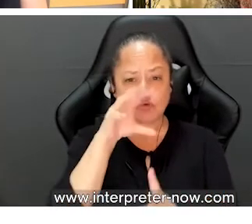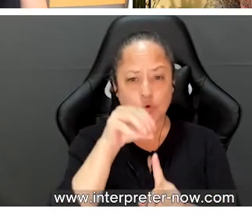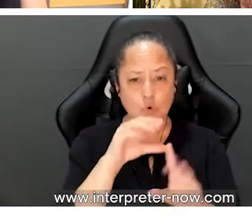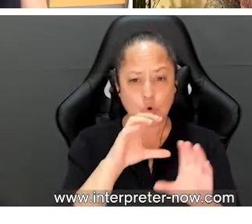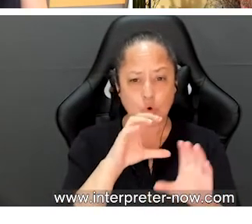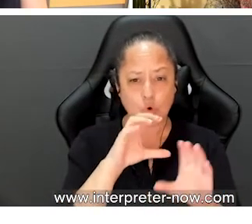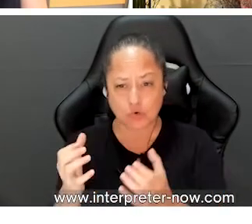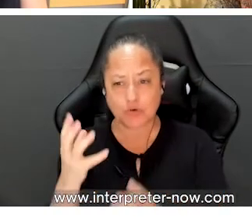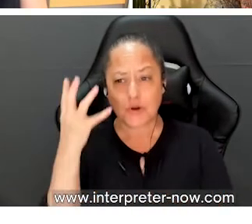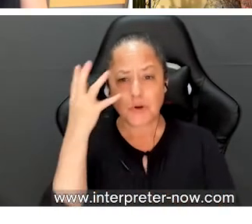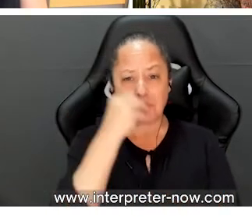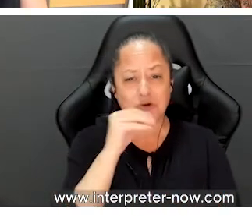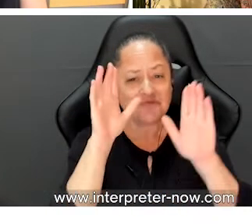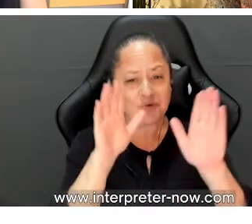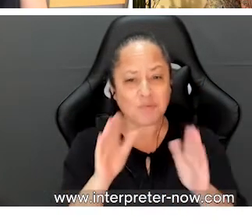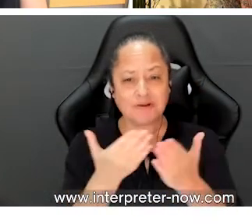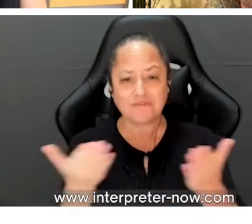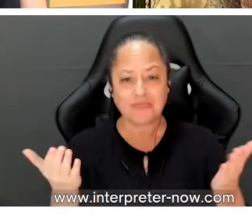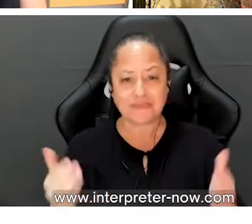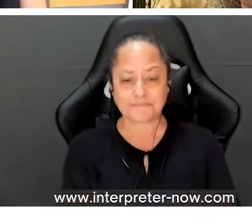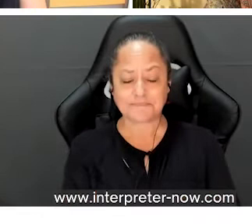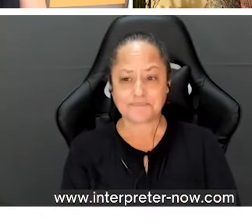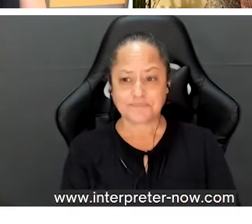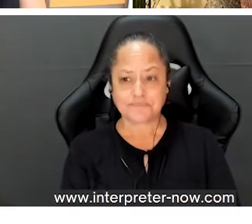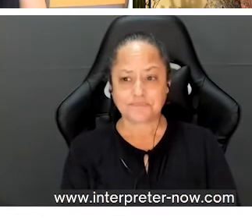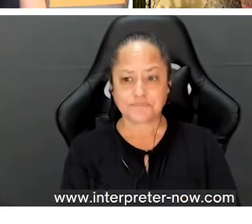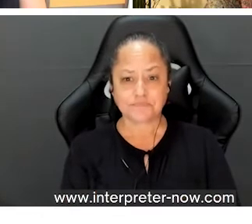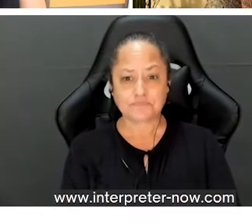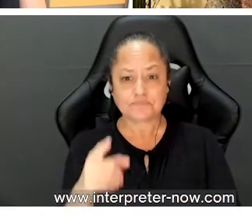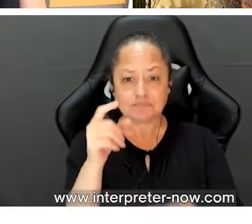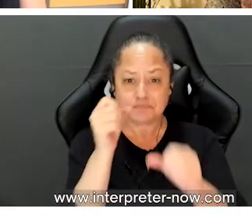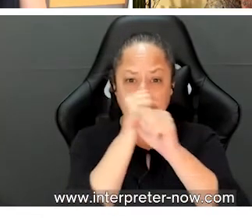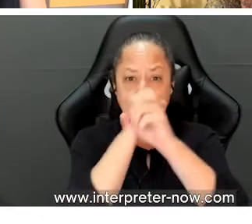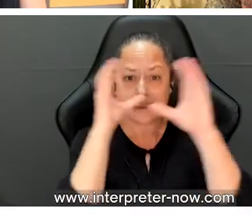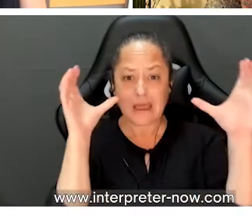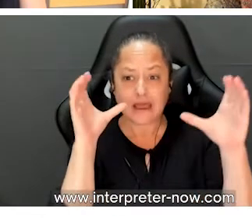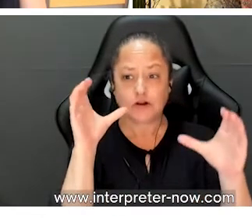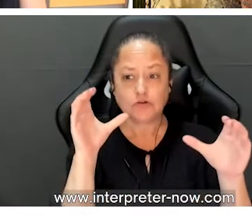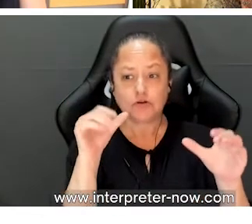And so essentially, the idea of being not assuming that any person, Muslim or otherwise,